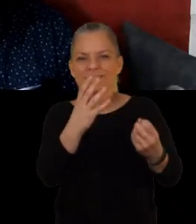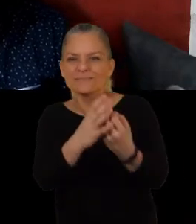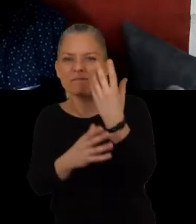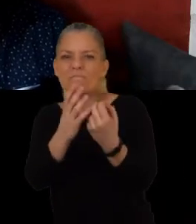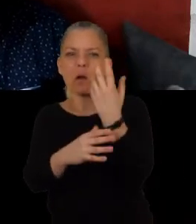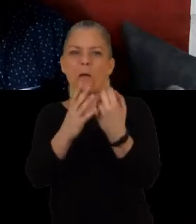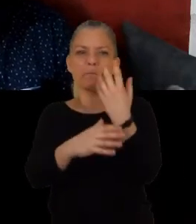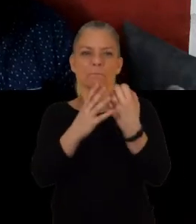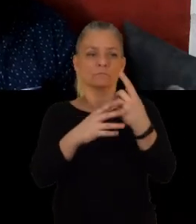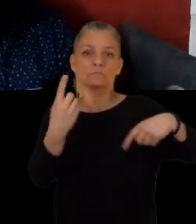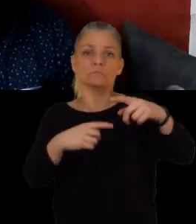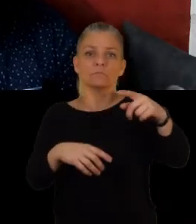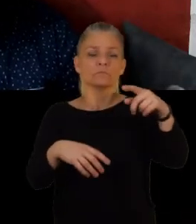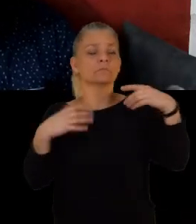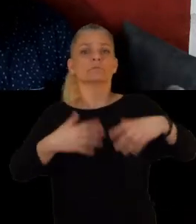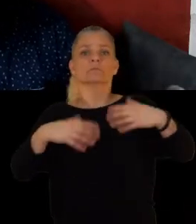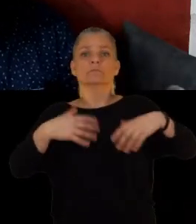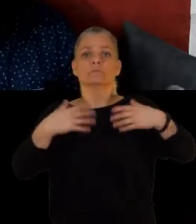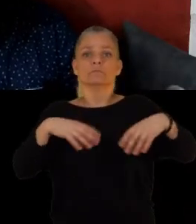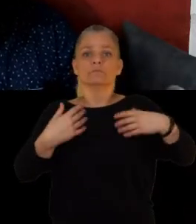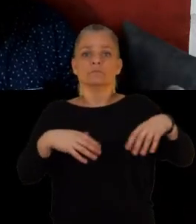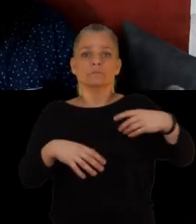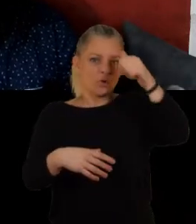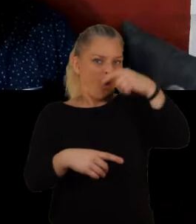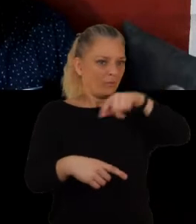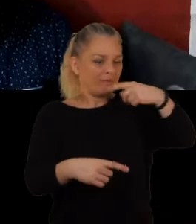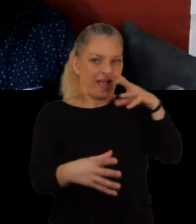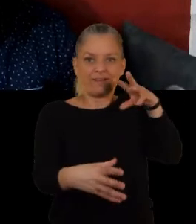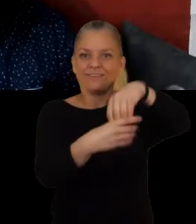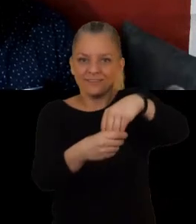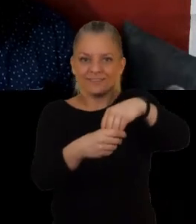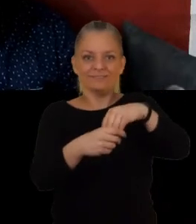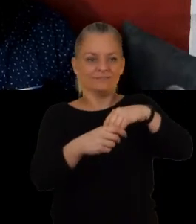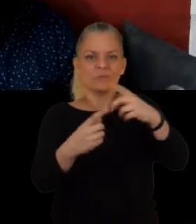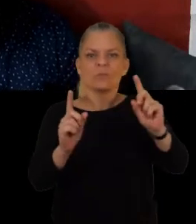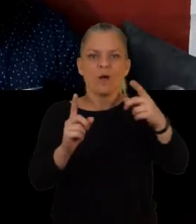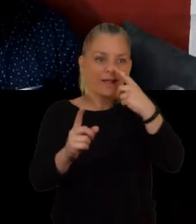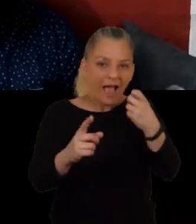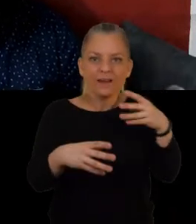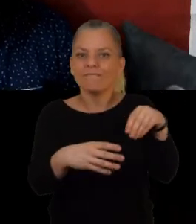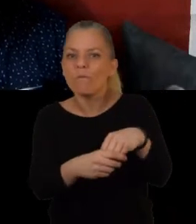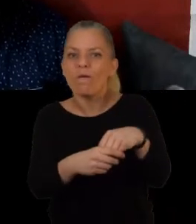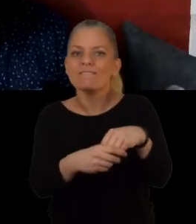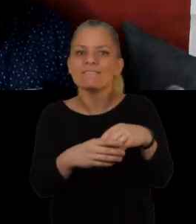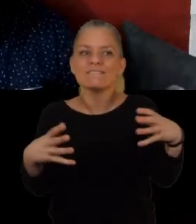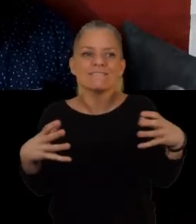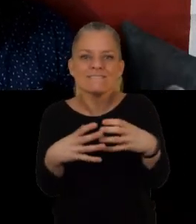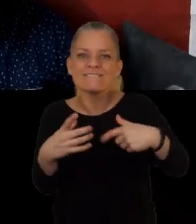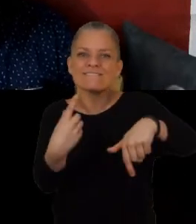be building on and developing people are awesome and there's so much that we could be part of and